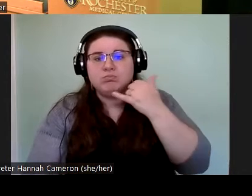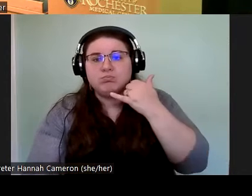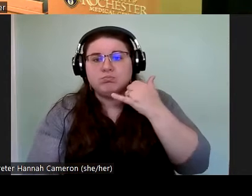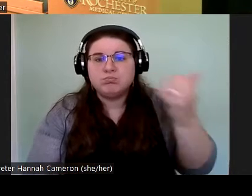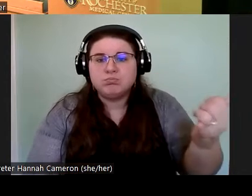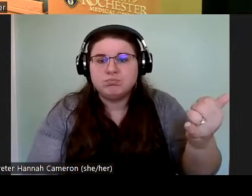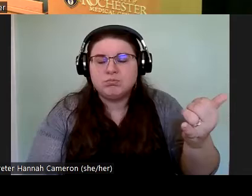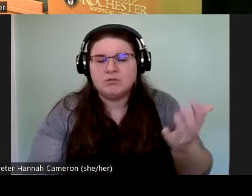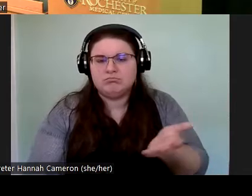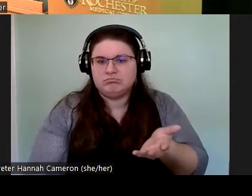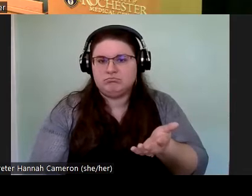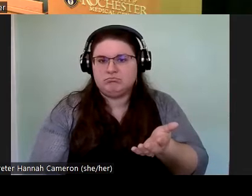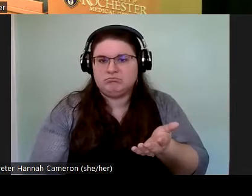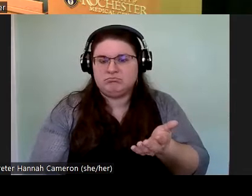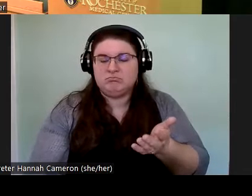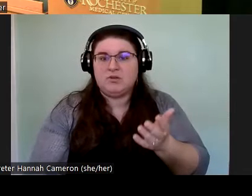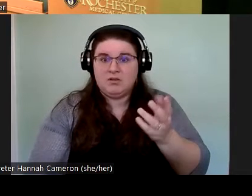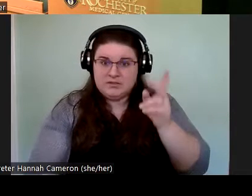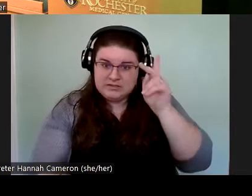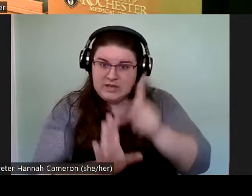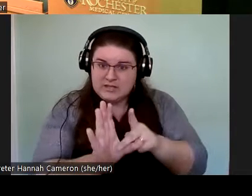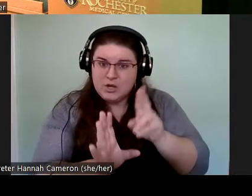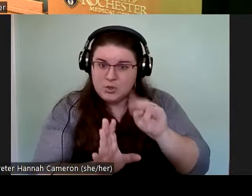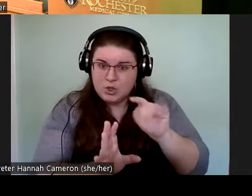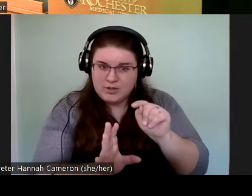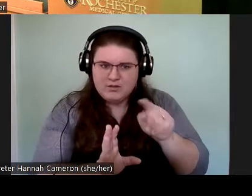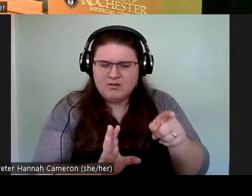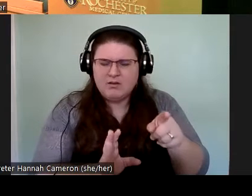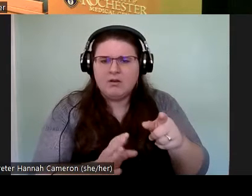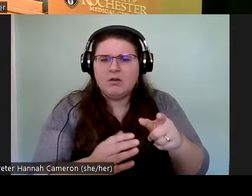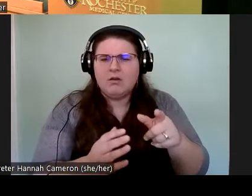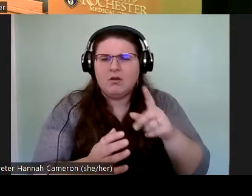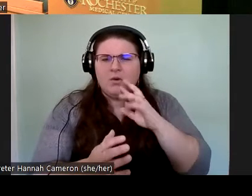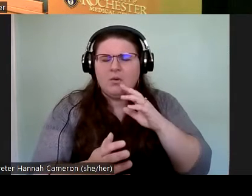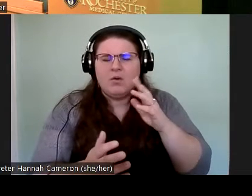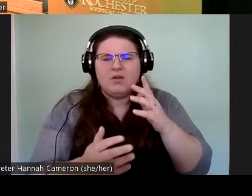point when people need others the most right one of the most frankly scariest times perhaps in your